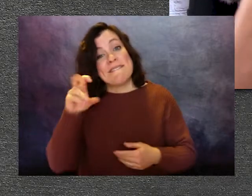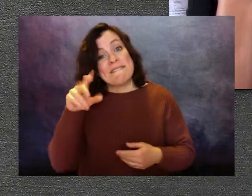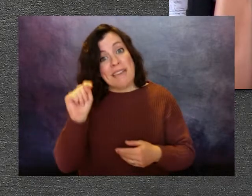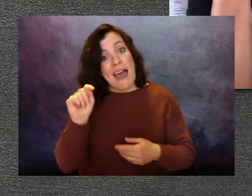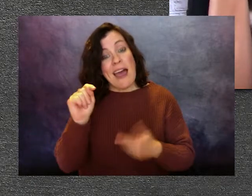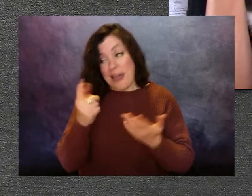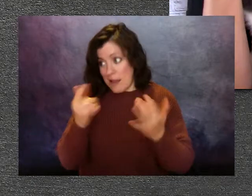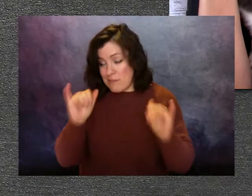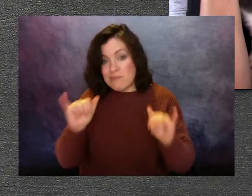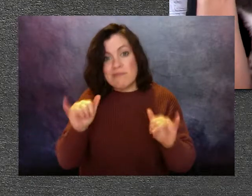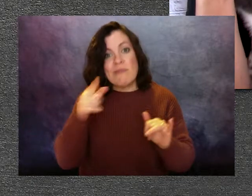Awe, PJ.